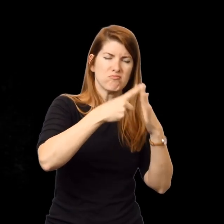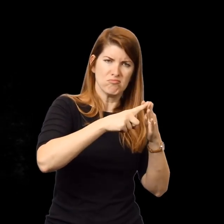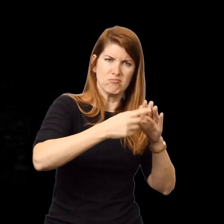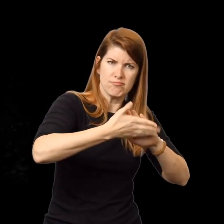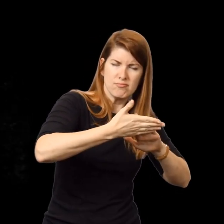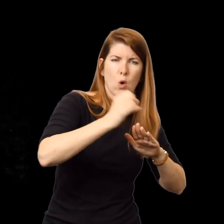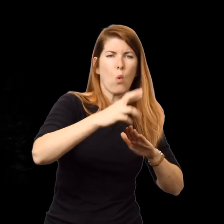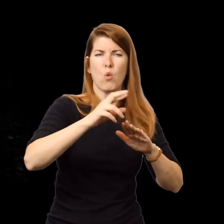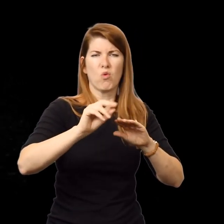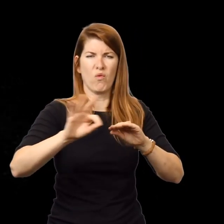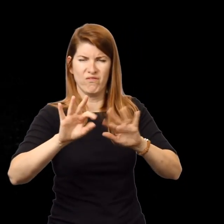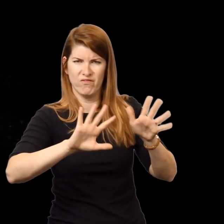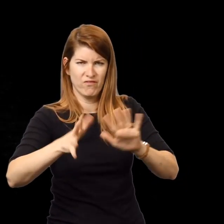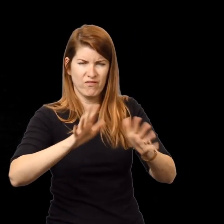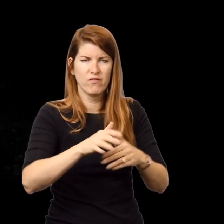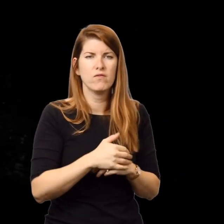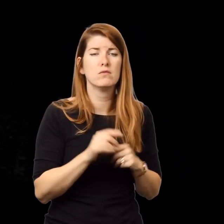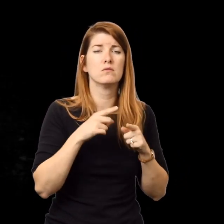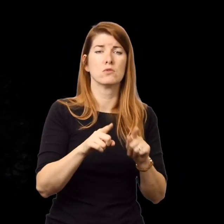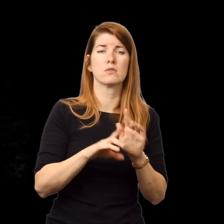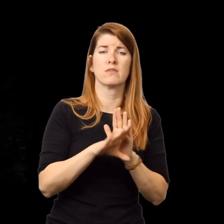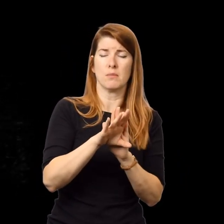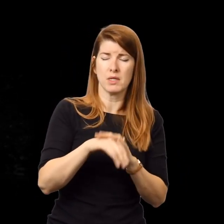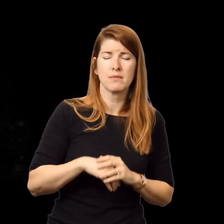or turn on at particular times in development.